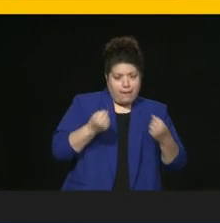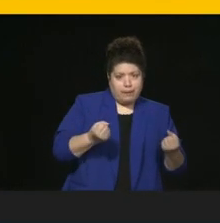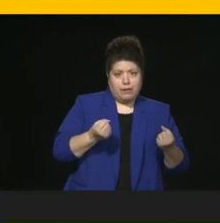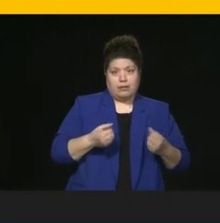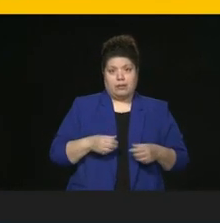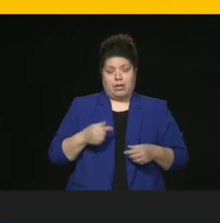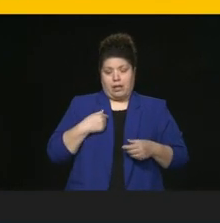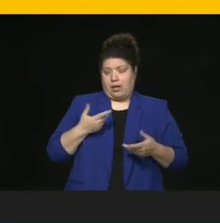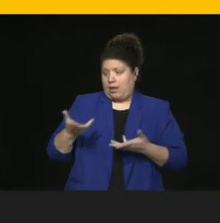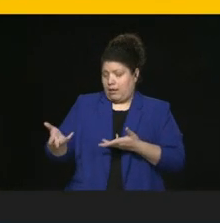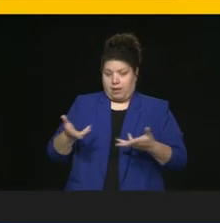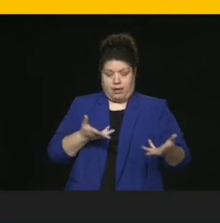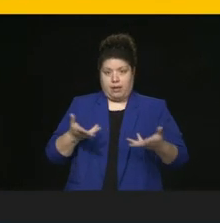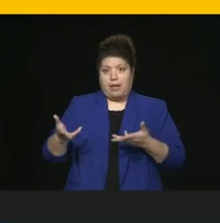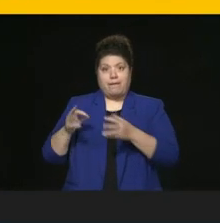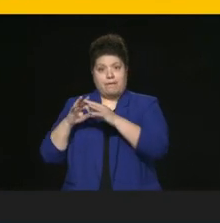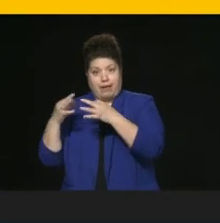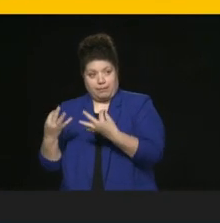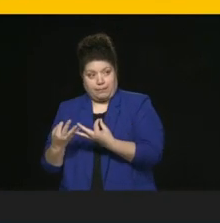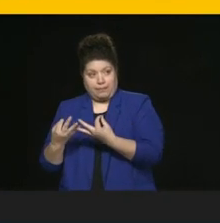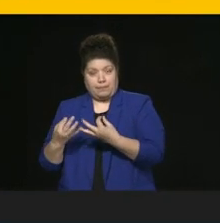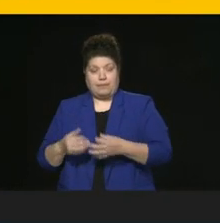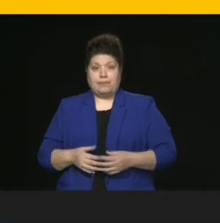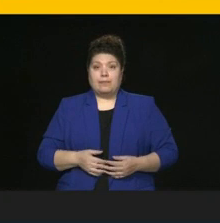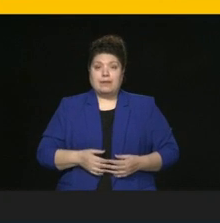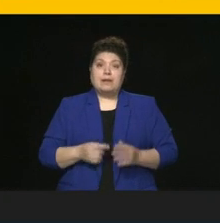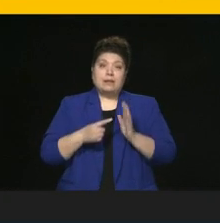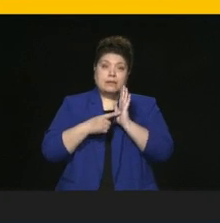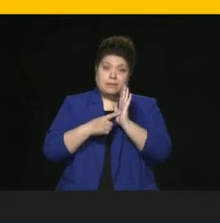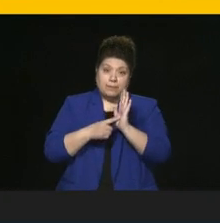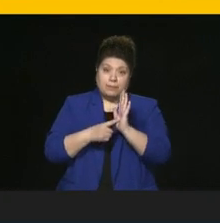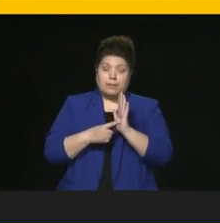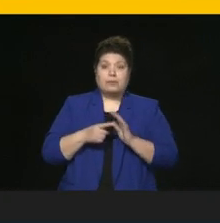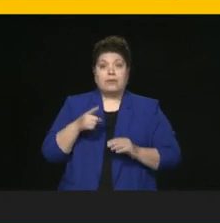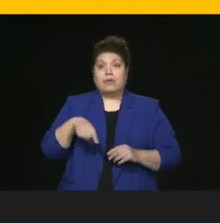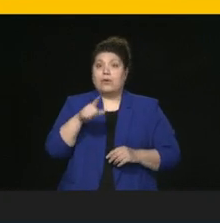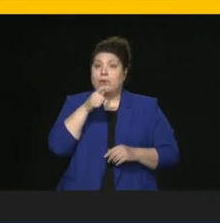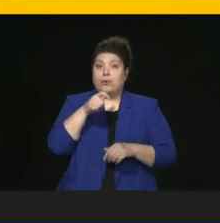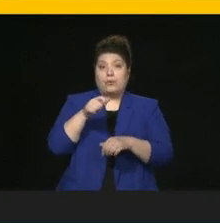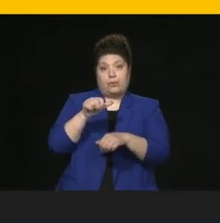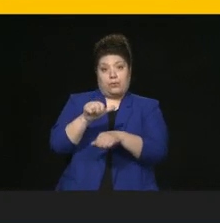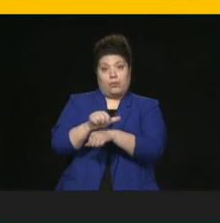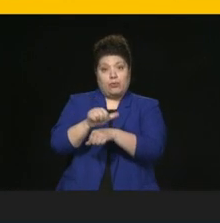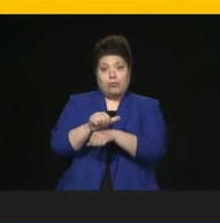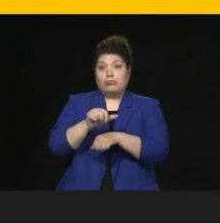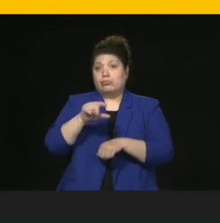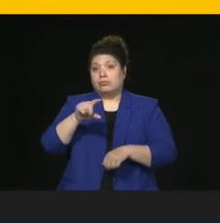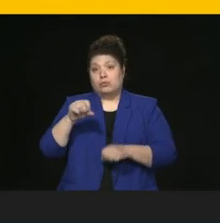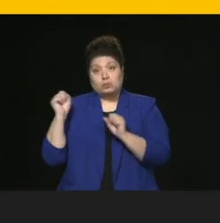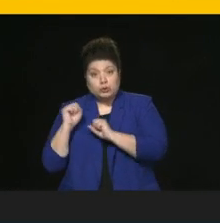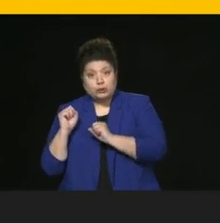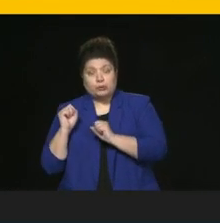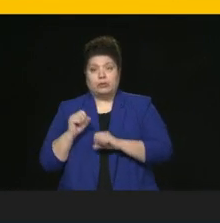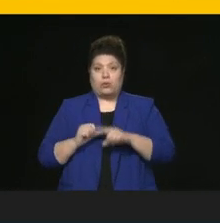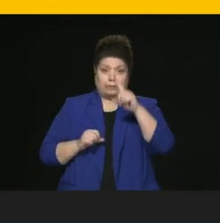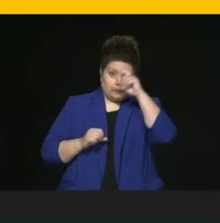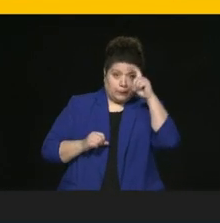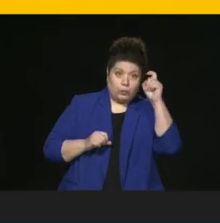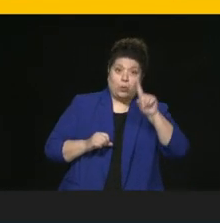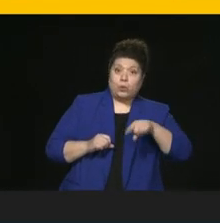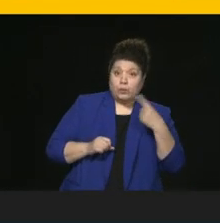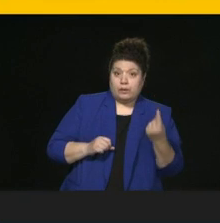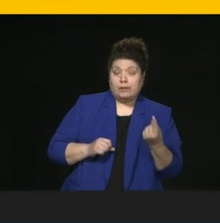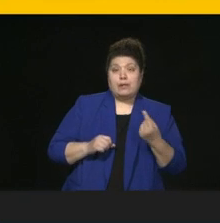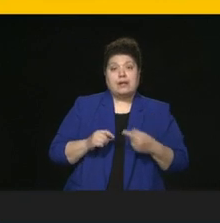THEIR HEALTH AND THEIR FAMILIES,